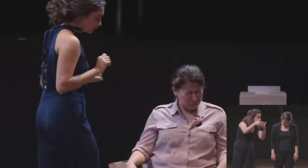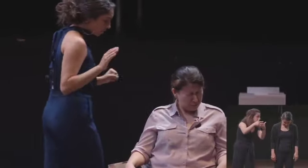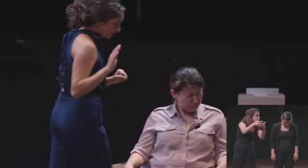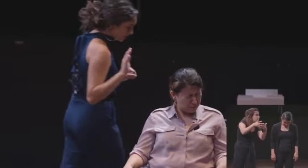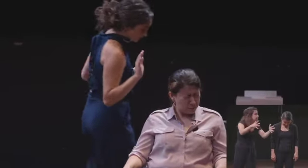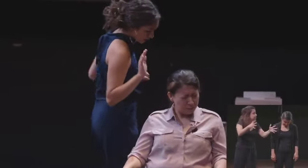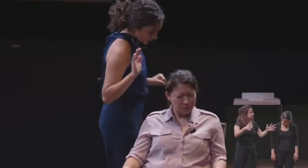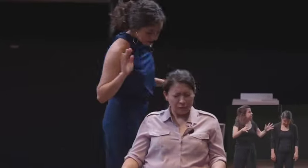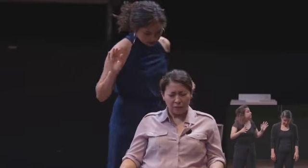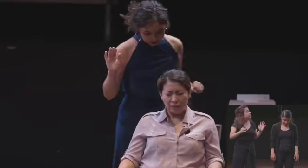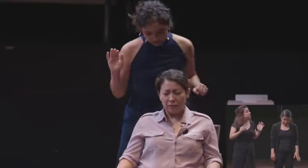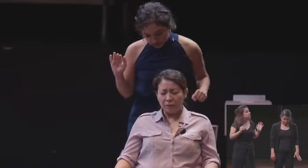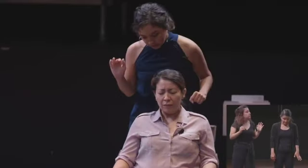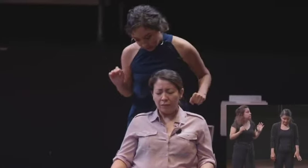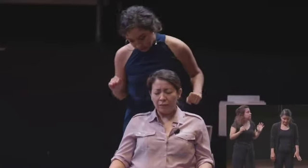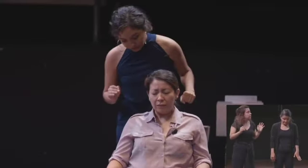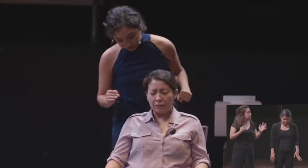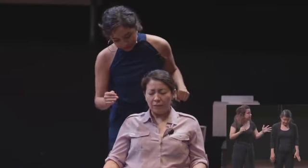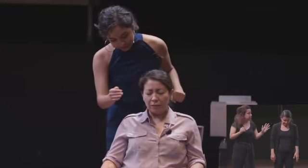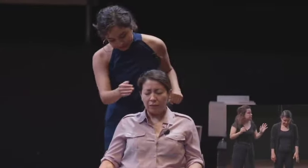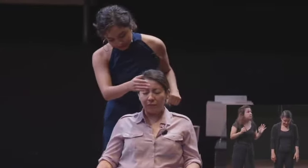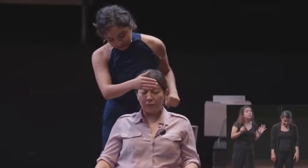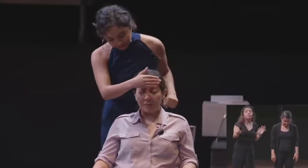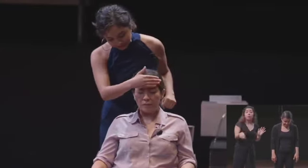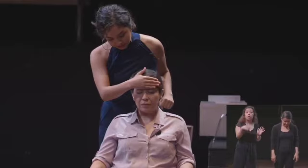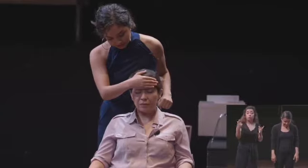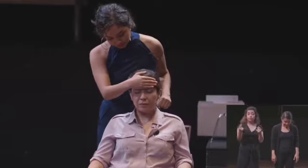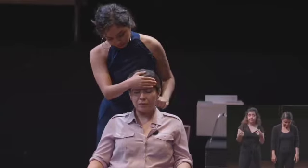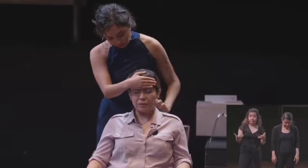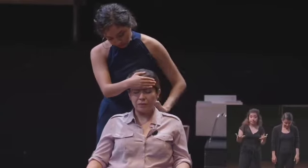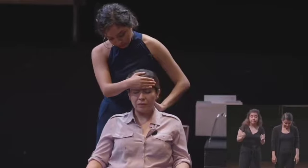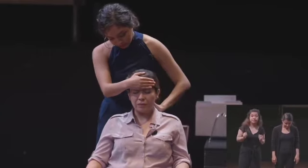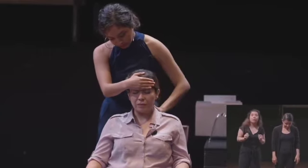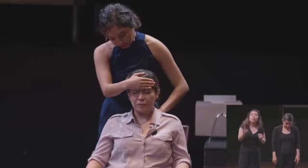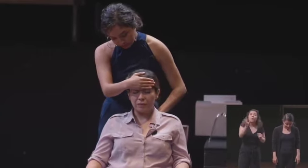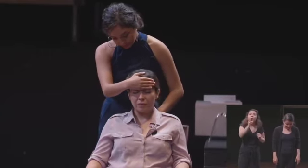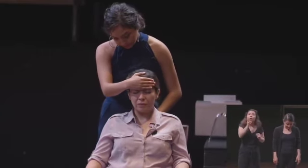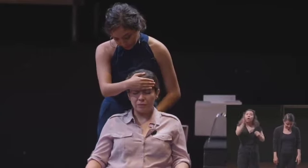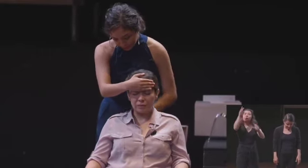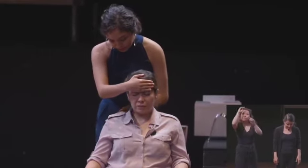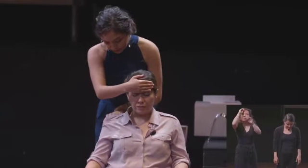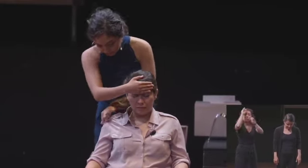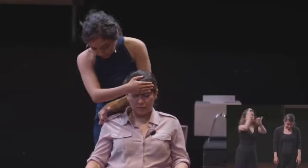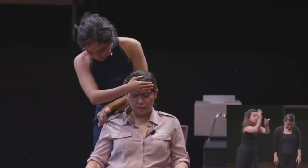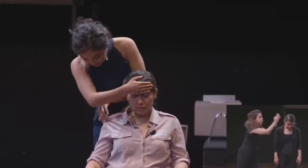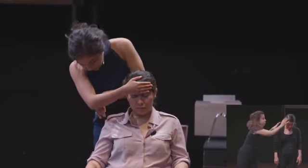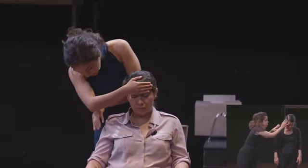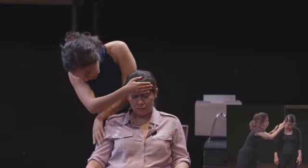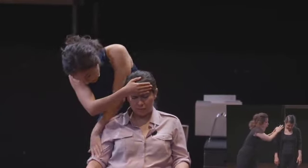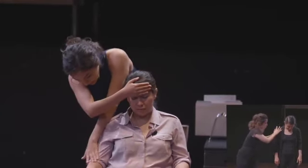Stop trying. Another relaxation, water down your face and down you body.